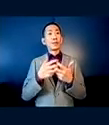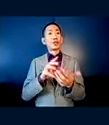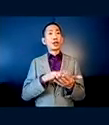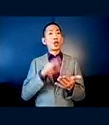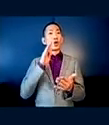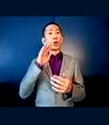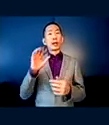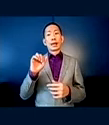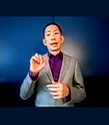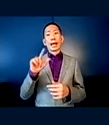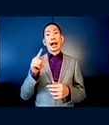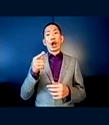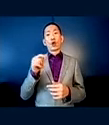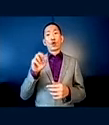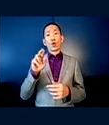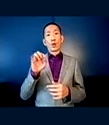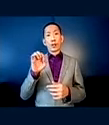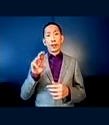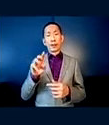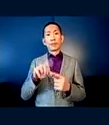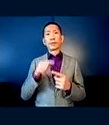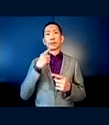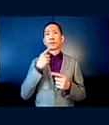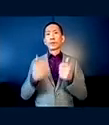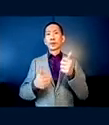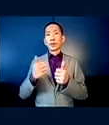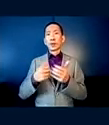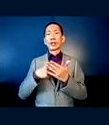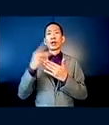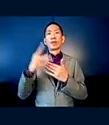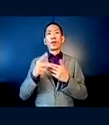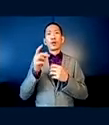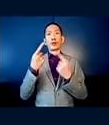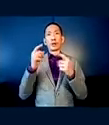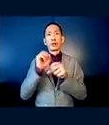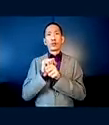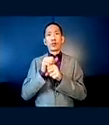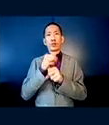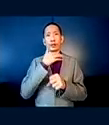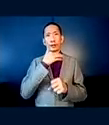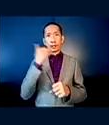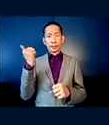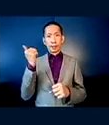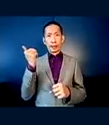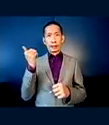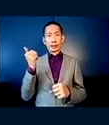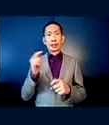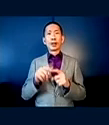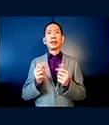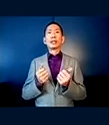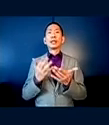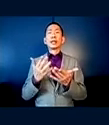COMBINED THIS WITH MACHINE LEARNING ALGORITHM THAT CAN TELL THEM WHERE WHICH PROGRAM WORKS THE BEST.